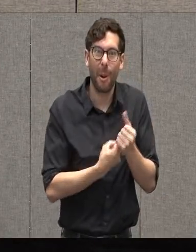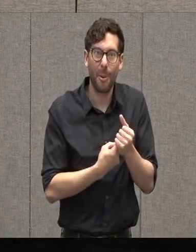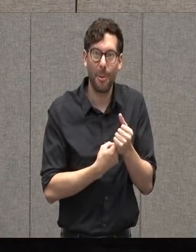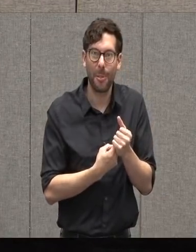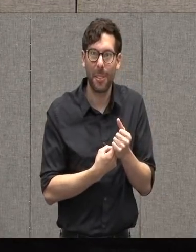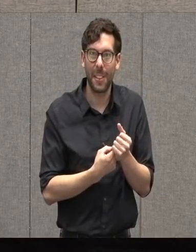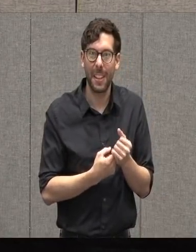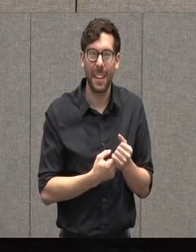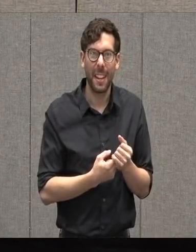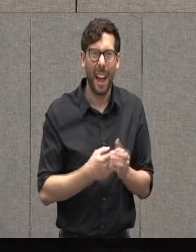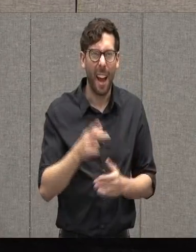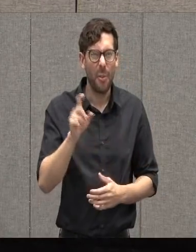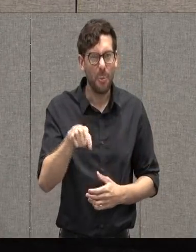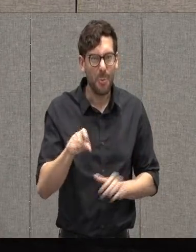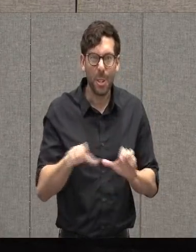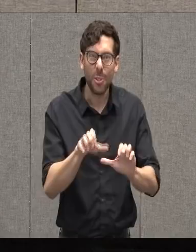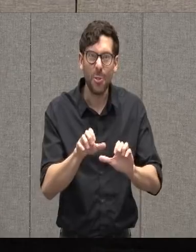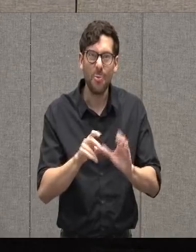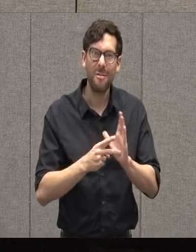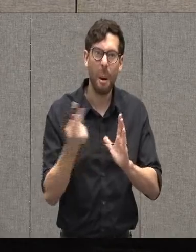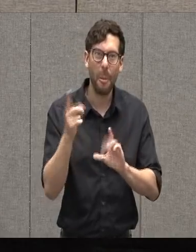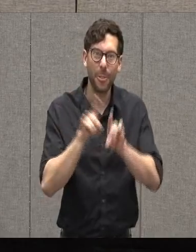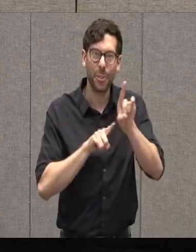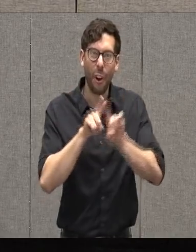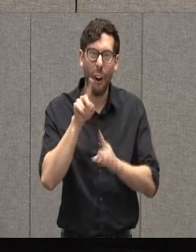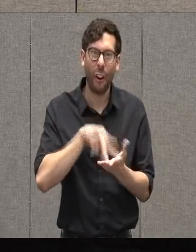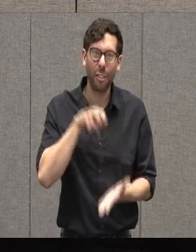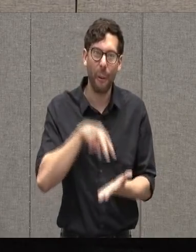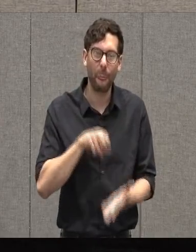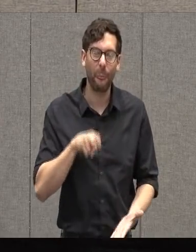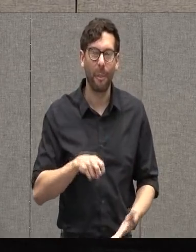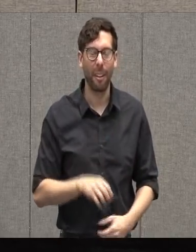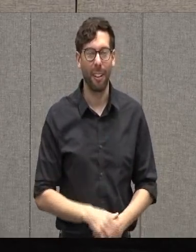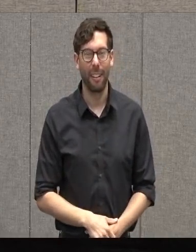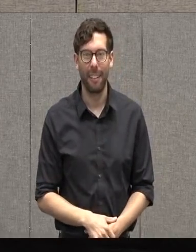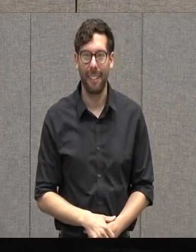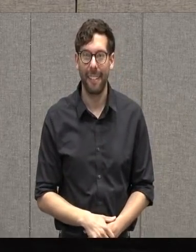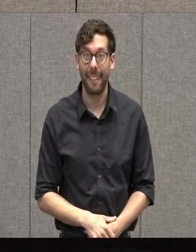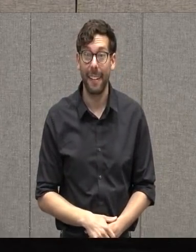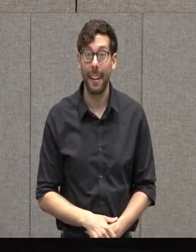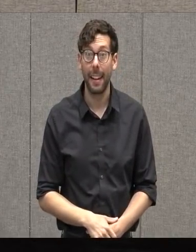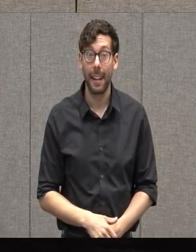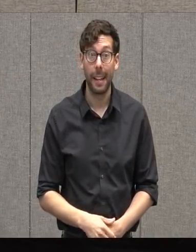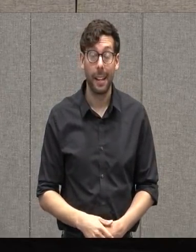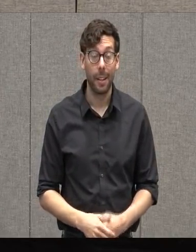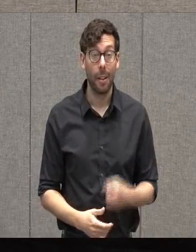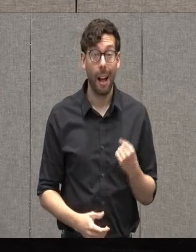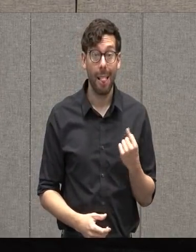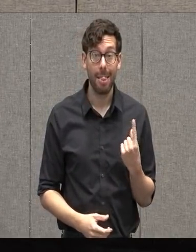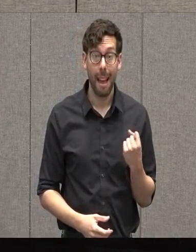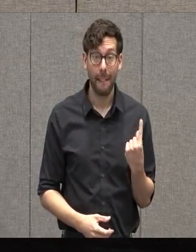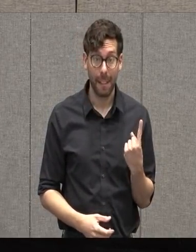like something. So, 11 and 11.